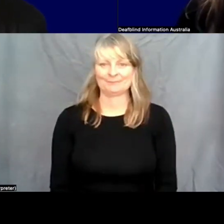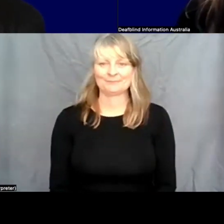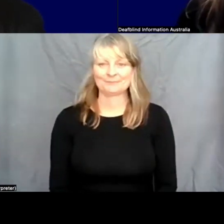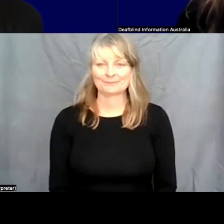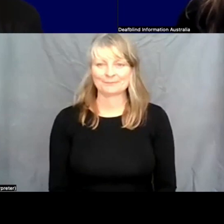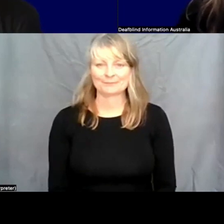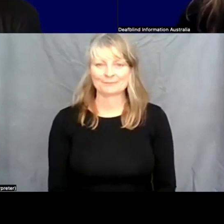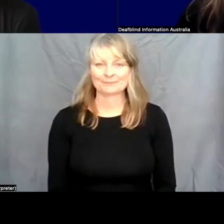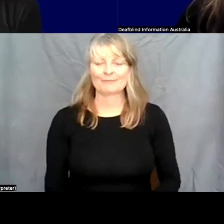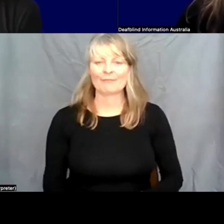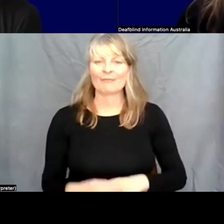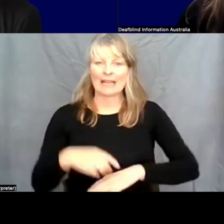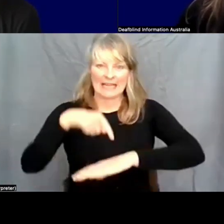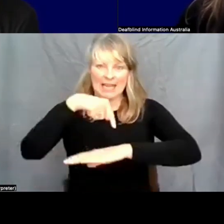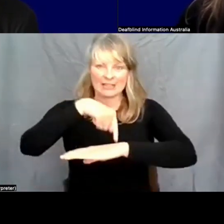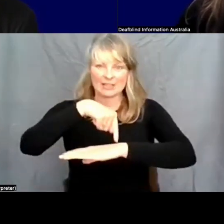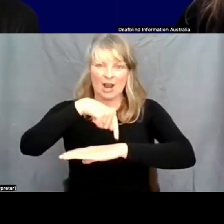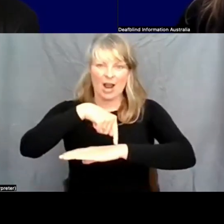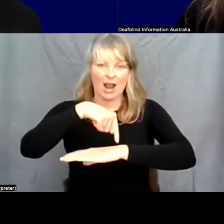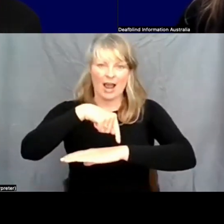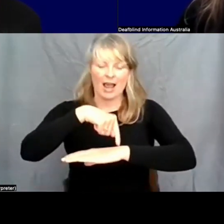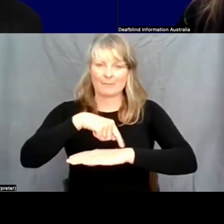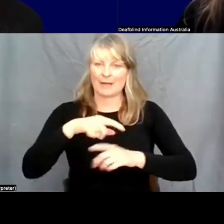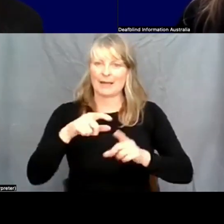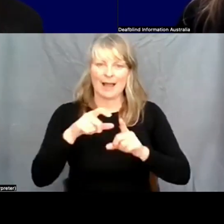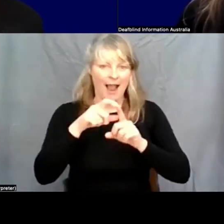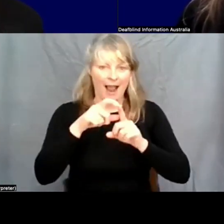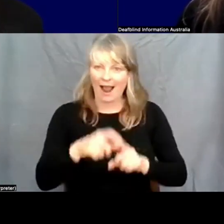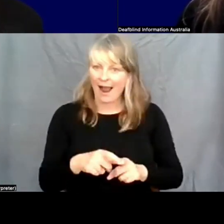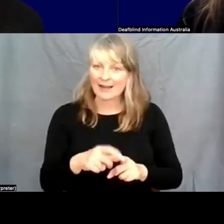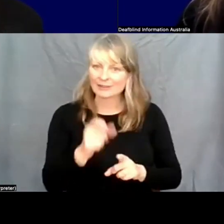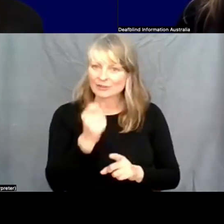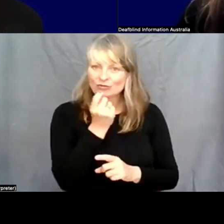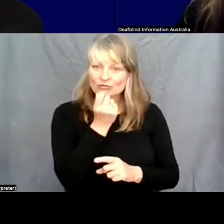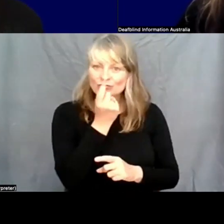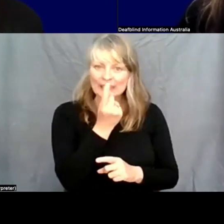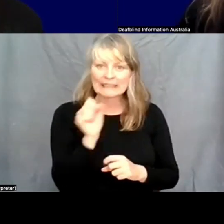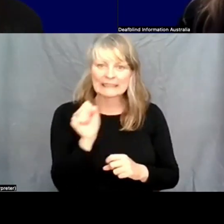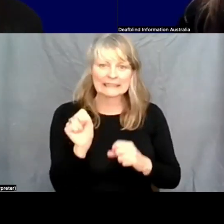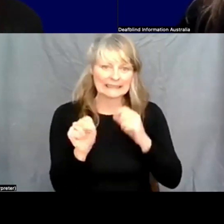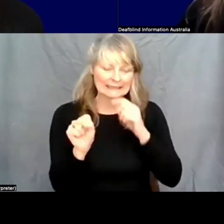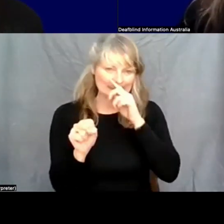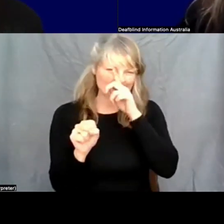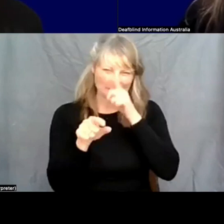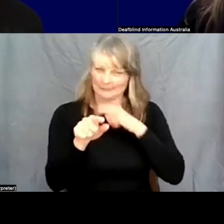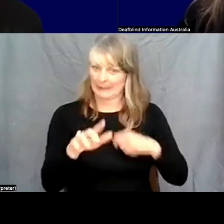Time concepts are really tricky aren't they? I think this is a really interesting question and not something I've thought about.